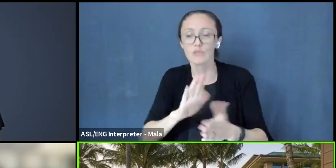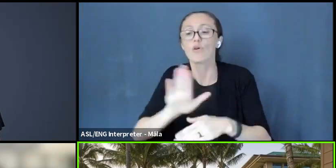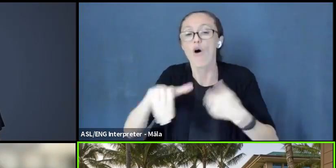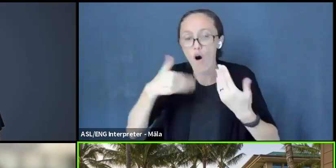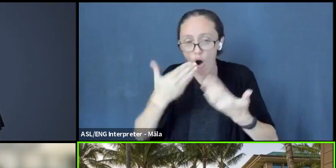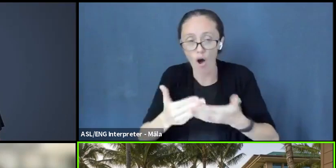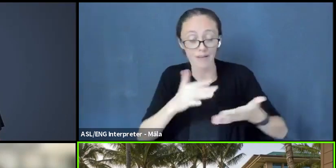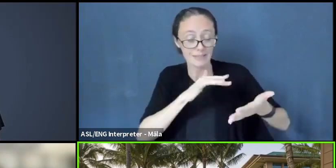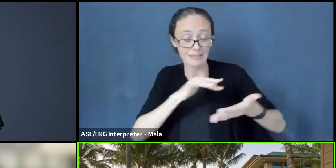by itself.